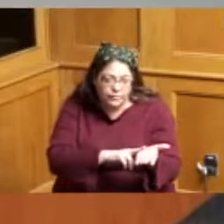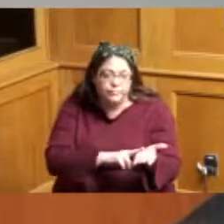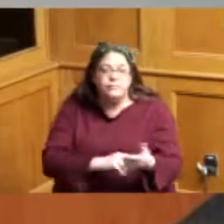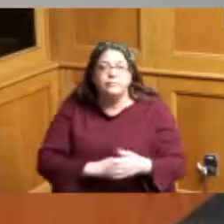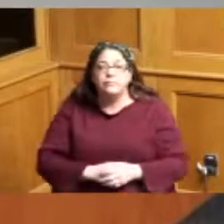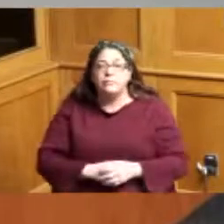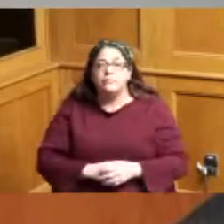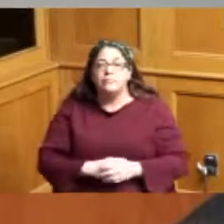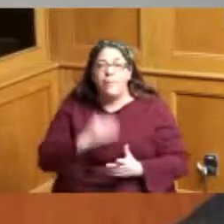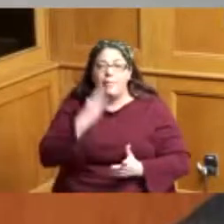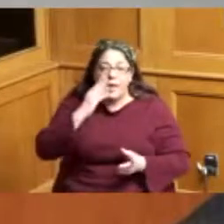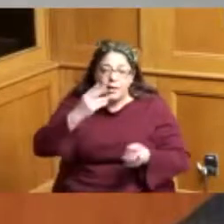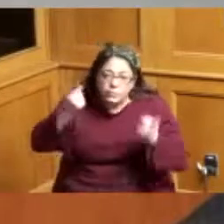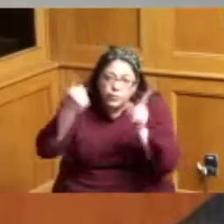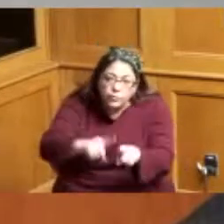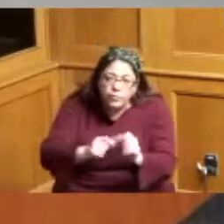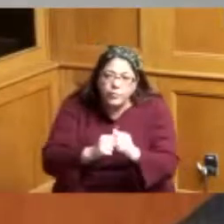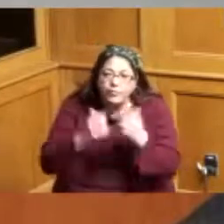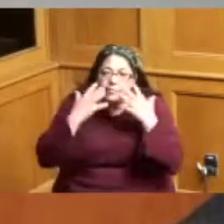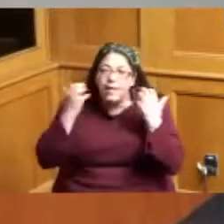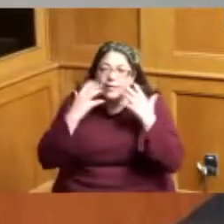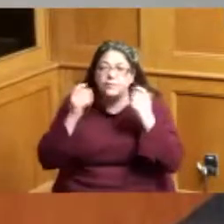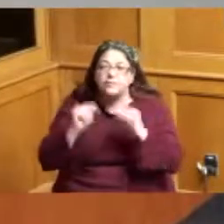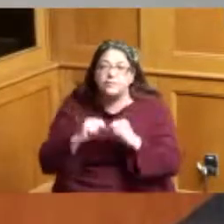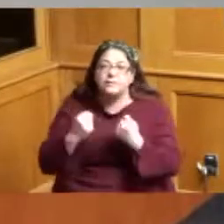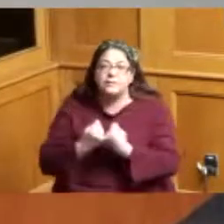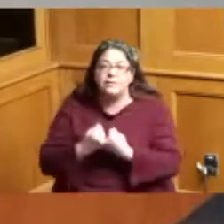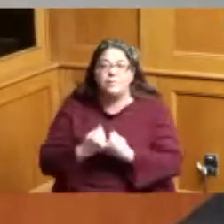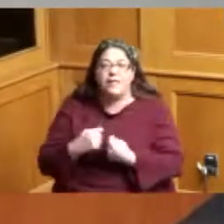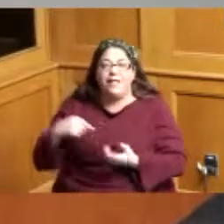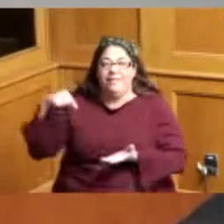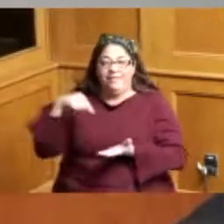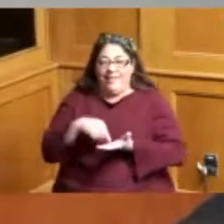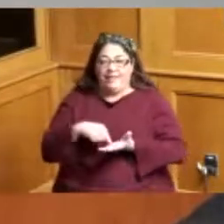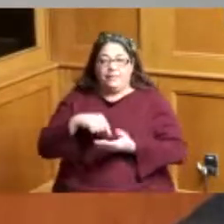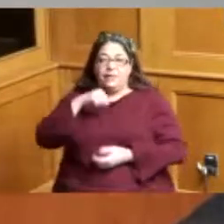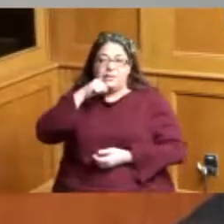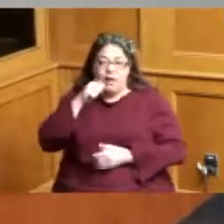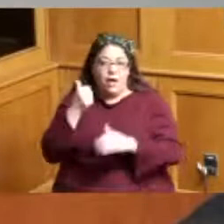the agreements with the Bengals this is not one of those items I mean to throw a watch